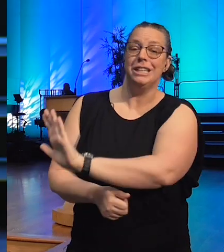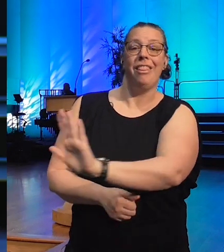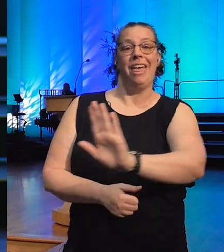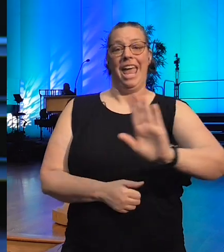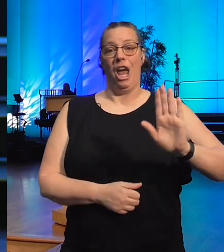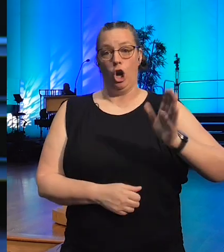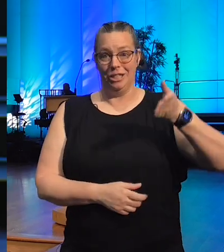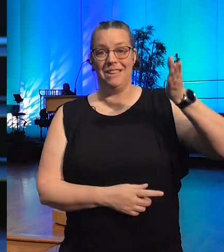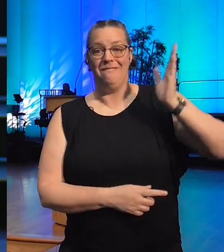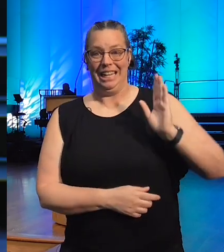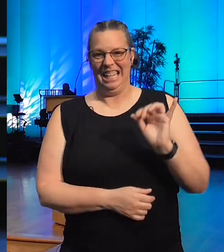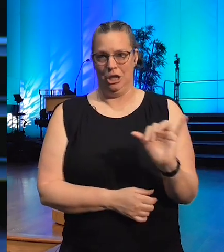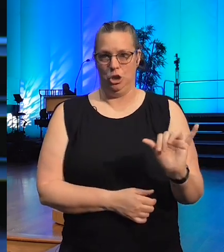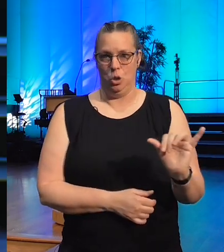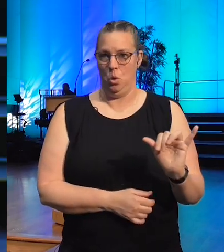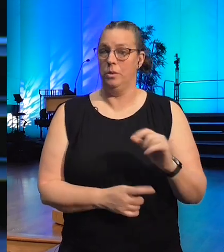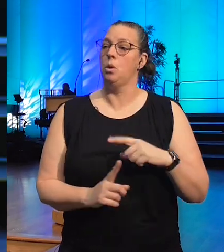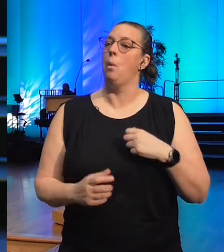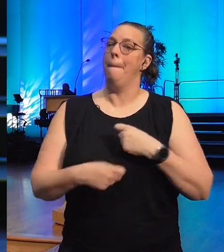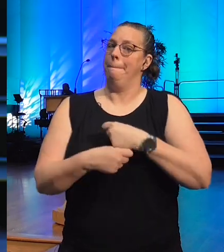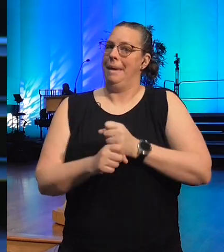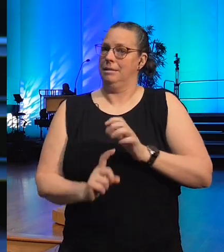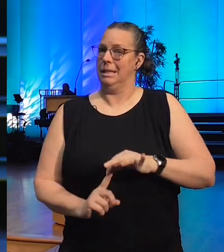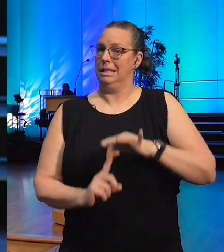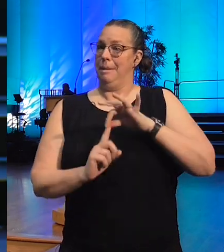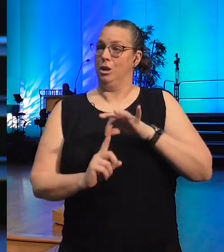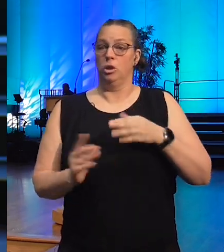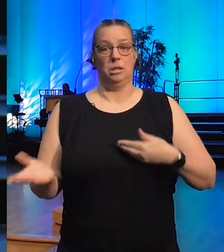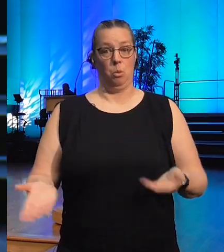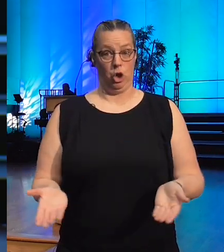and one of the things that makes us special here at Mile High church is we're all here not just